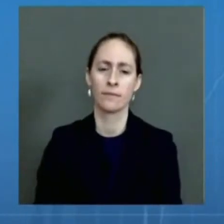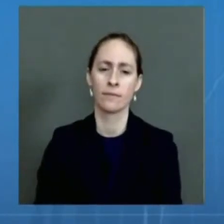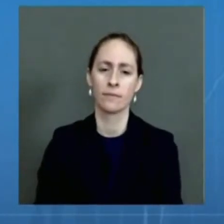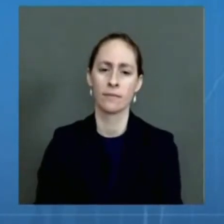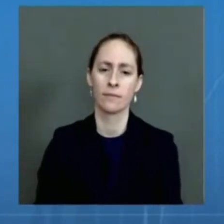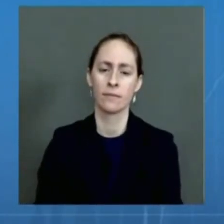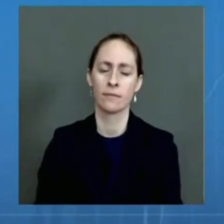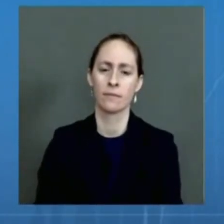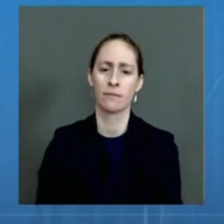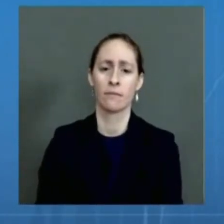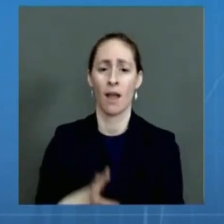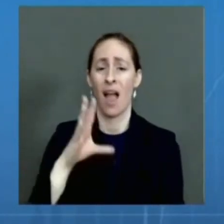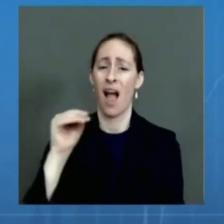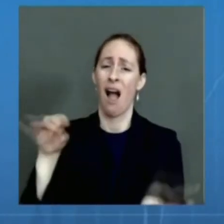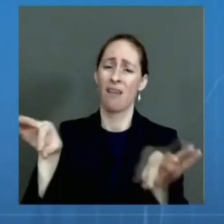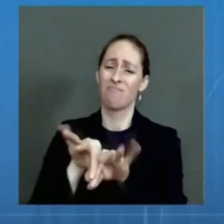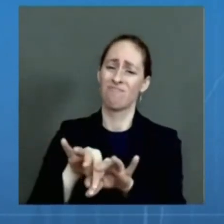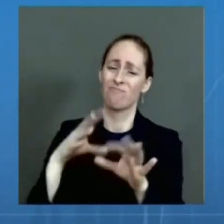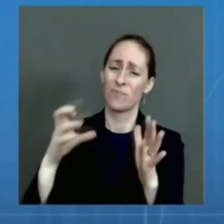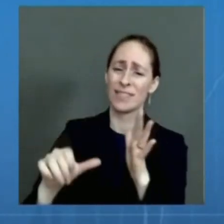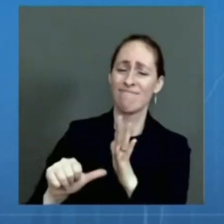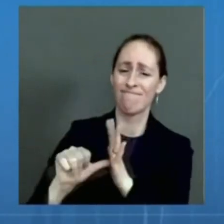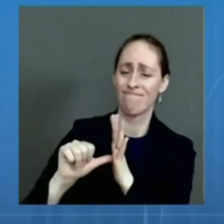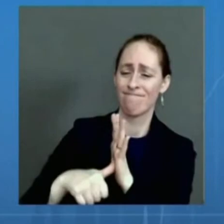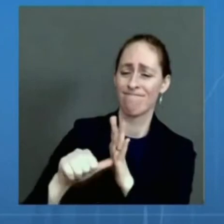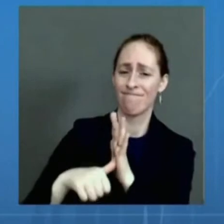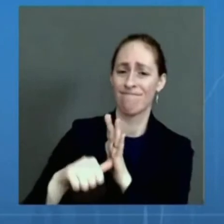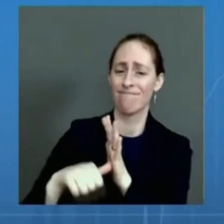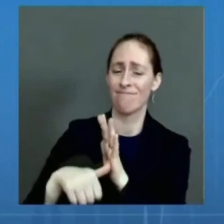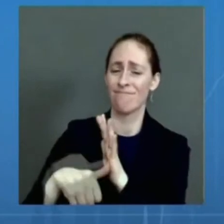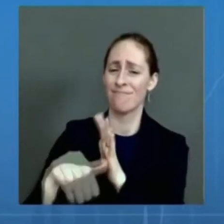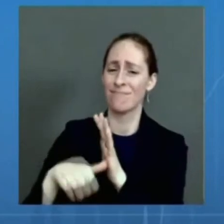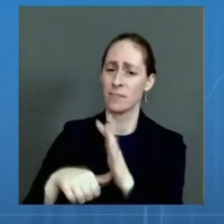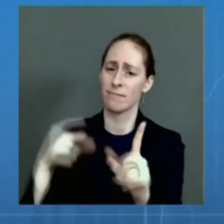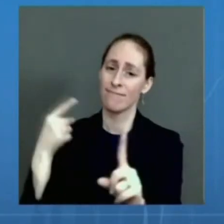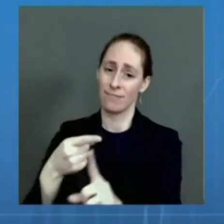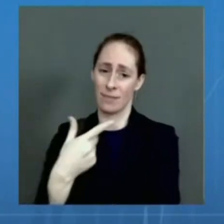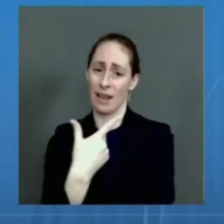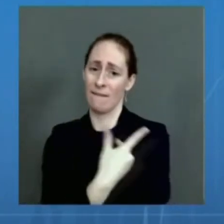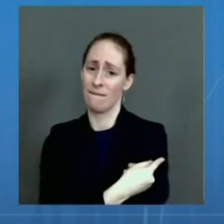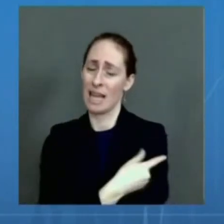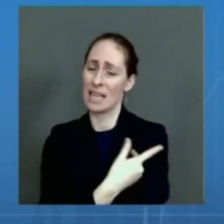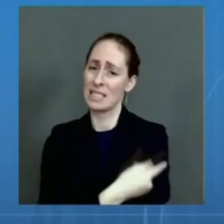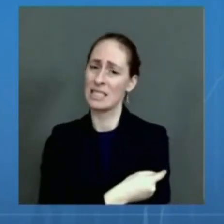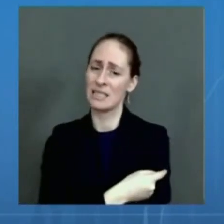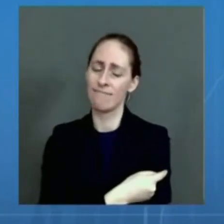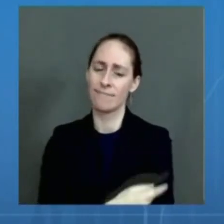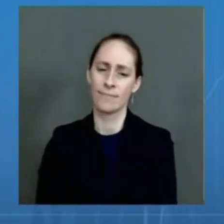IMPORTANTLY VACCINATION IS ANOTHER CRITICAL PIECE AND OUR MULTI LAYER PREVENTION STRATEGIES TO PROTECT OUR